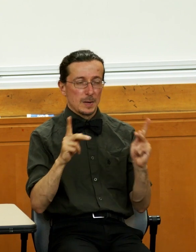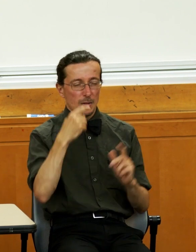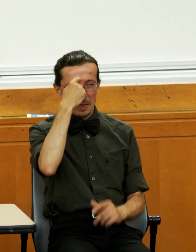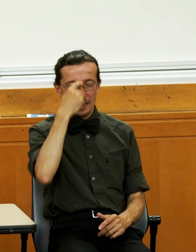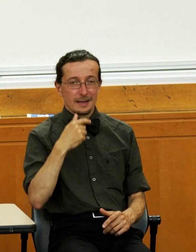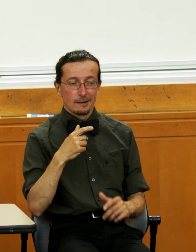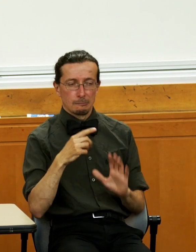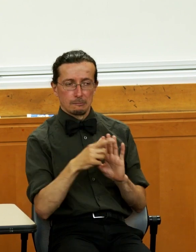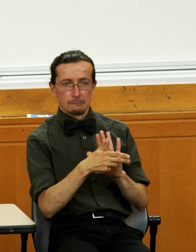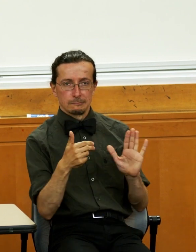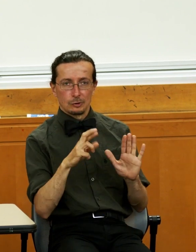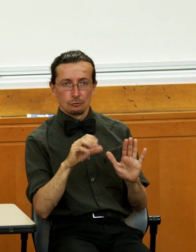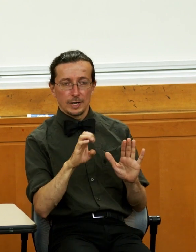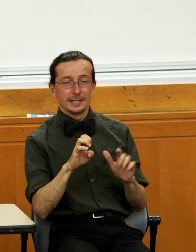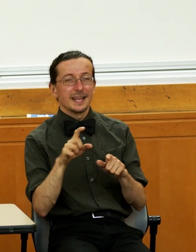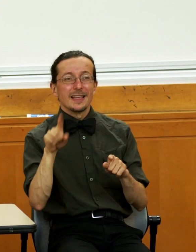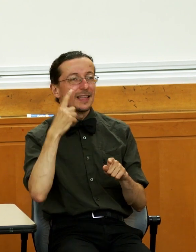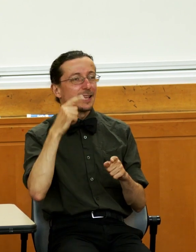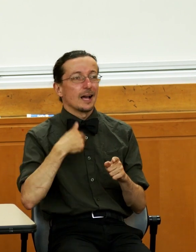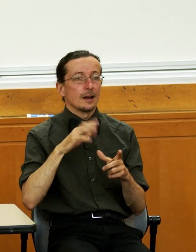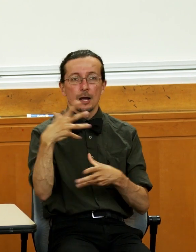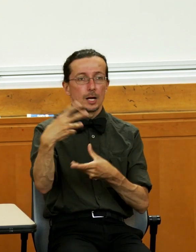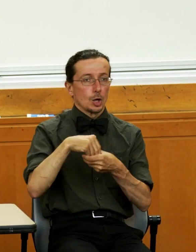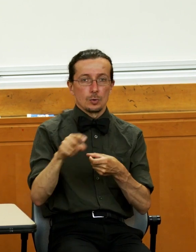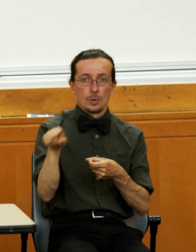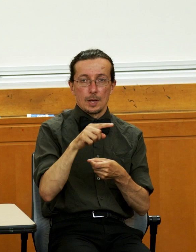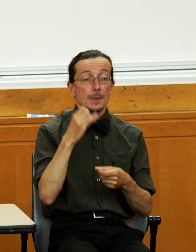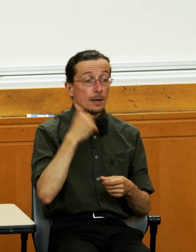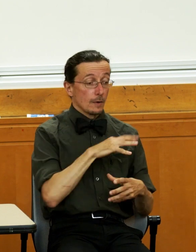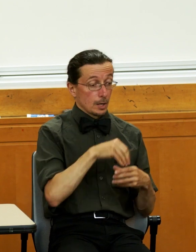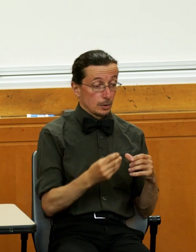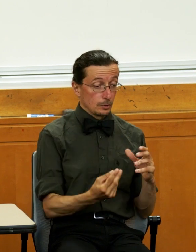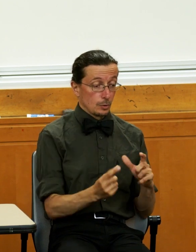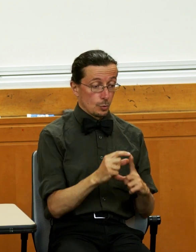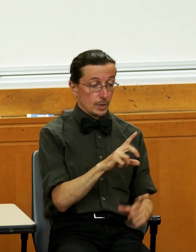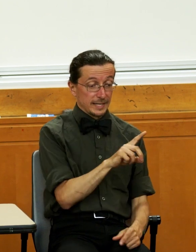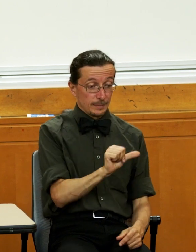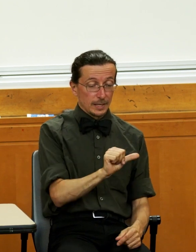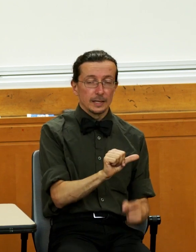the work that concerned them and that by including the word disability, I would also be altering and